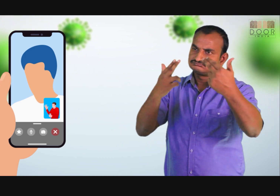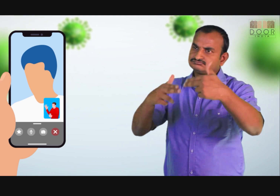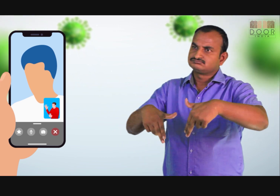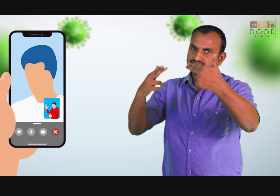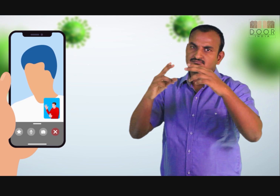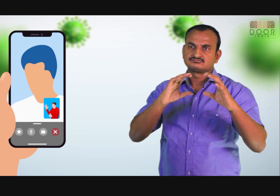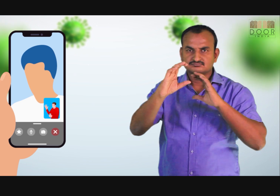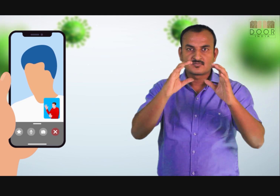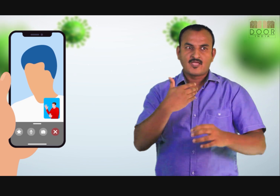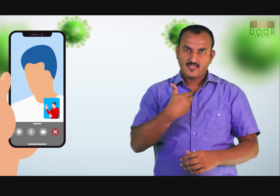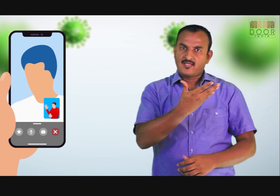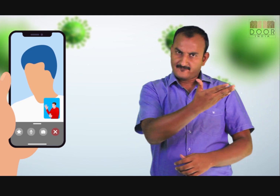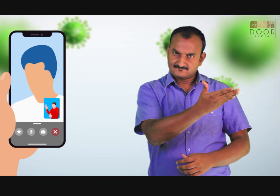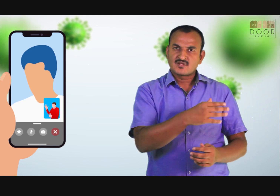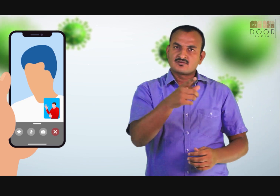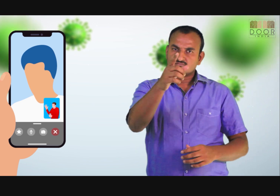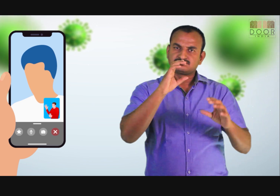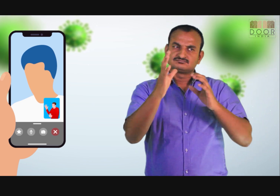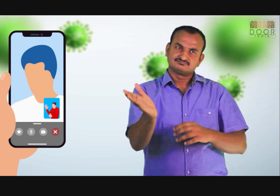in Sign Language through WhatsApp video calls and so you can communicate with them.